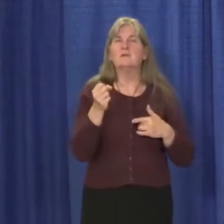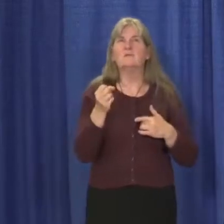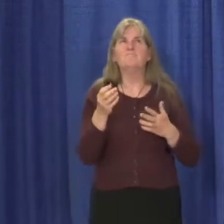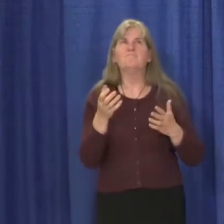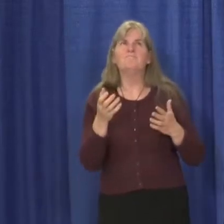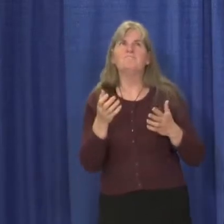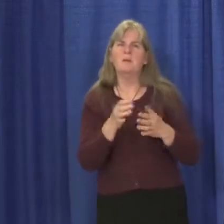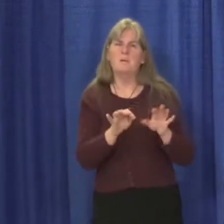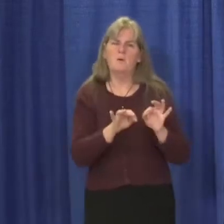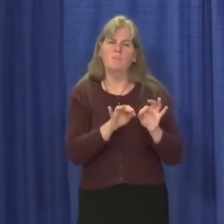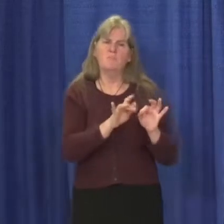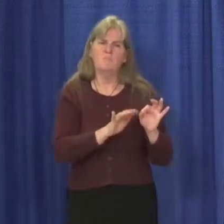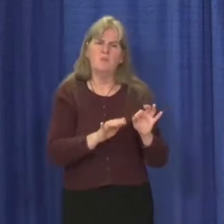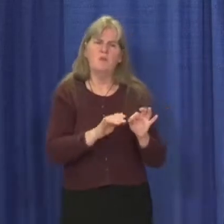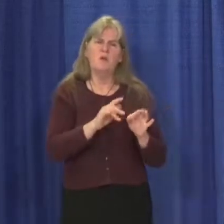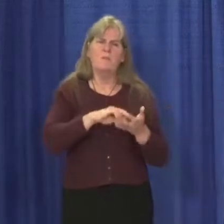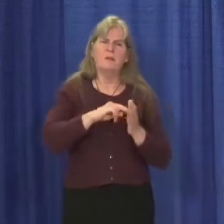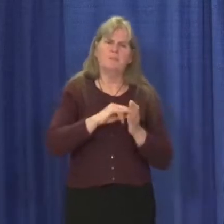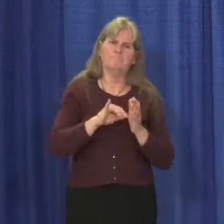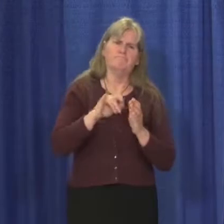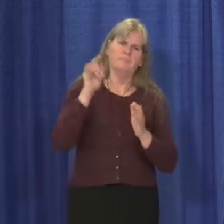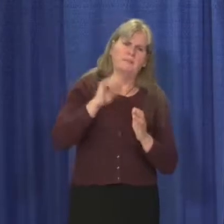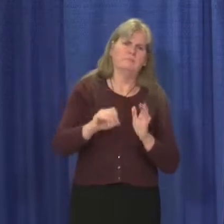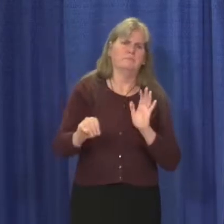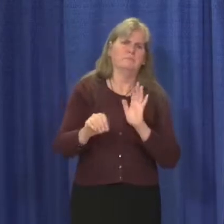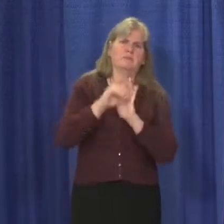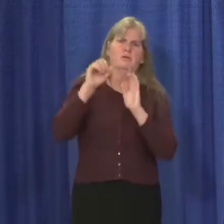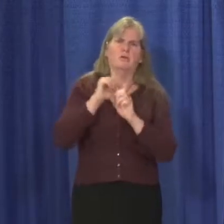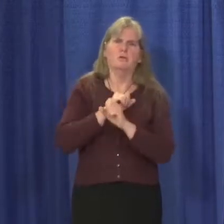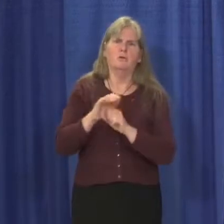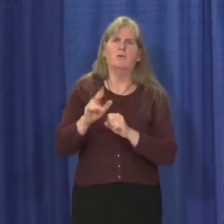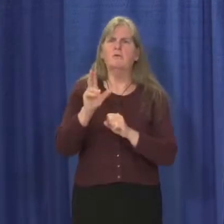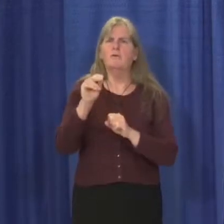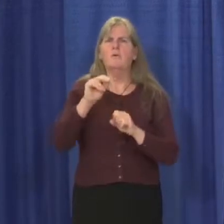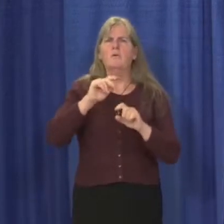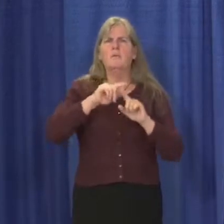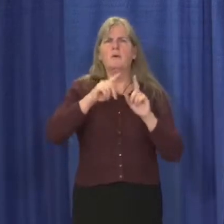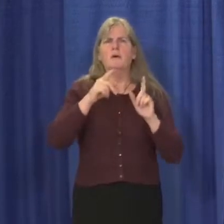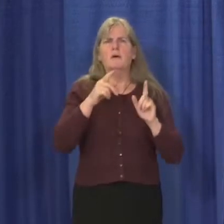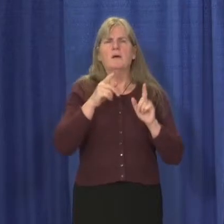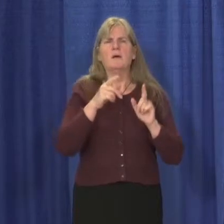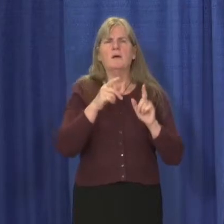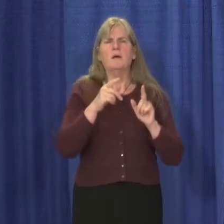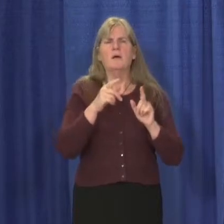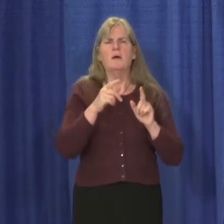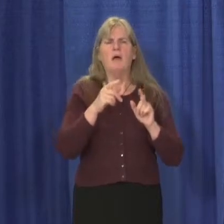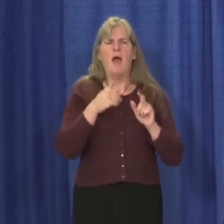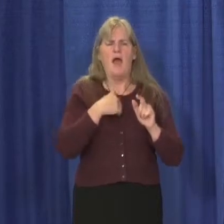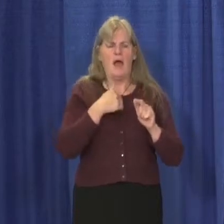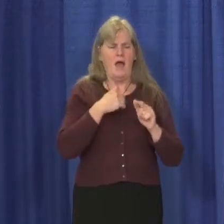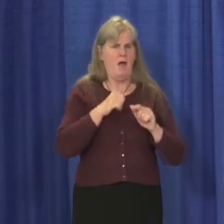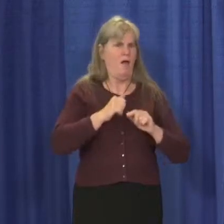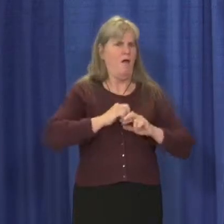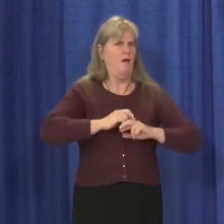necessarily to zero active cases. We have all of the mechanisms in